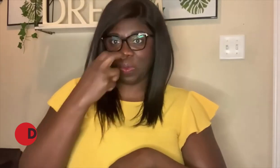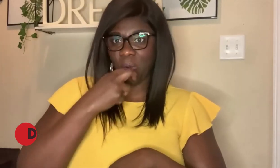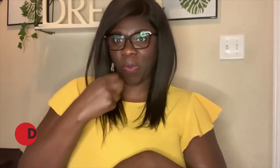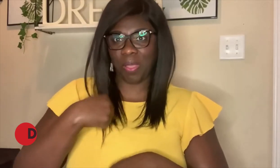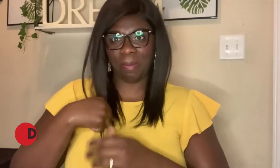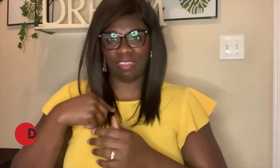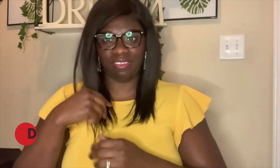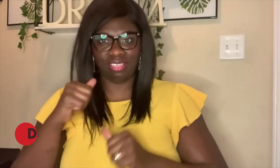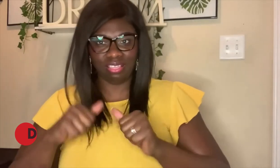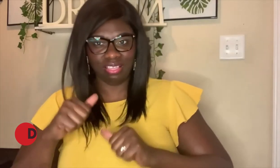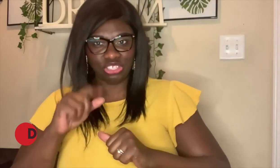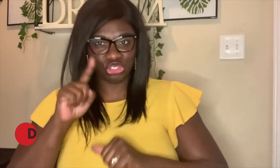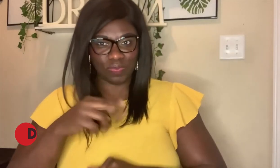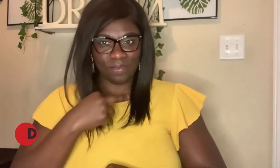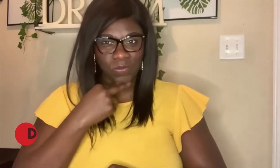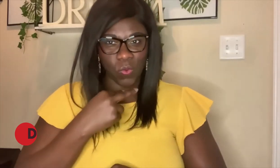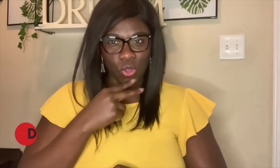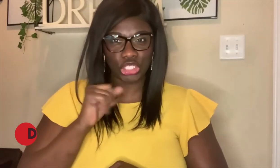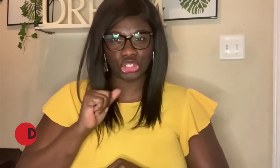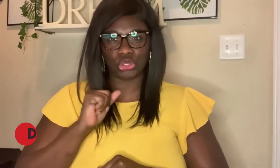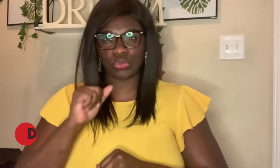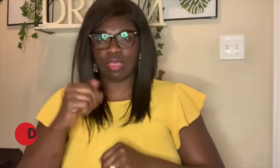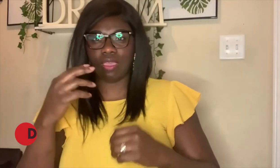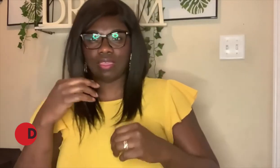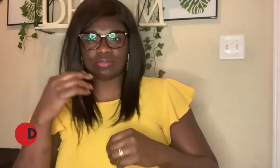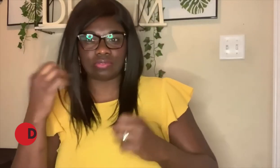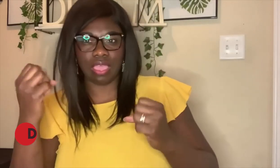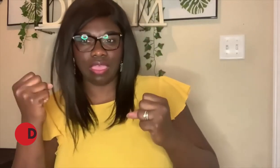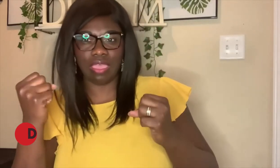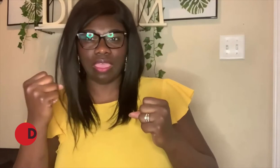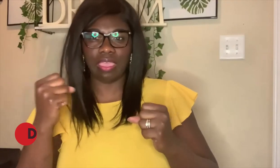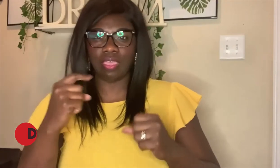my being Oral and whether I should use my voice or sign...